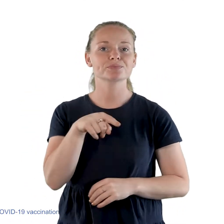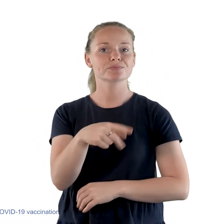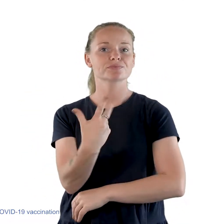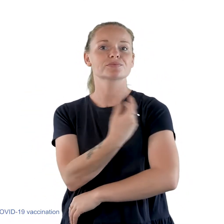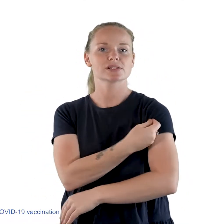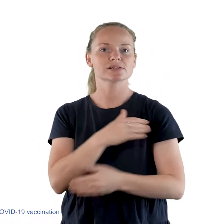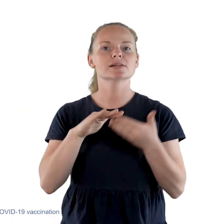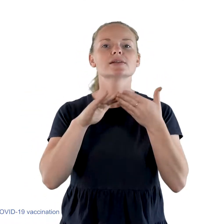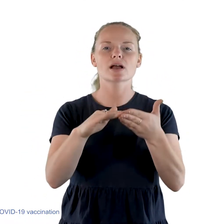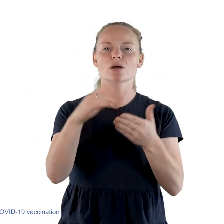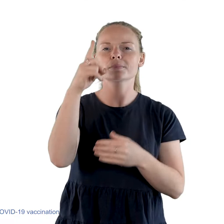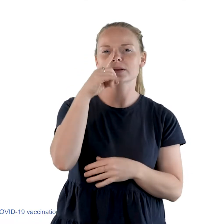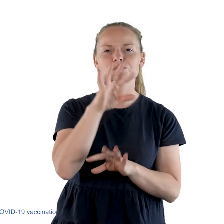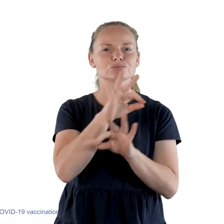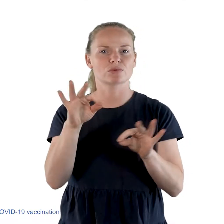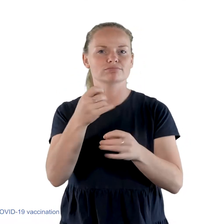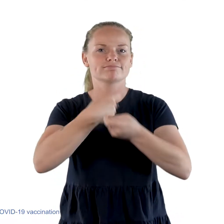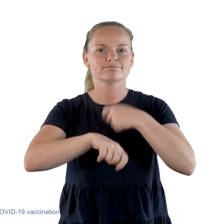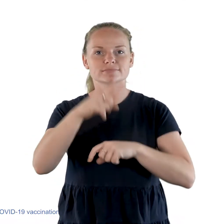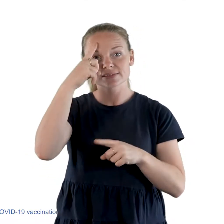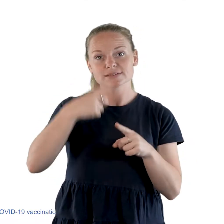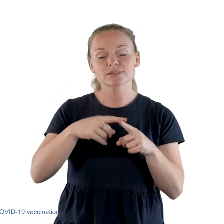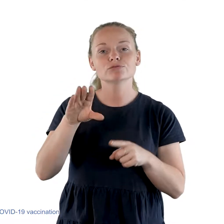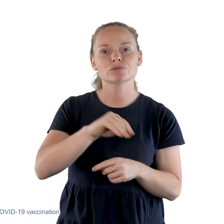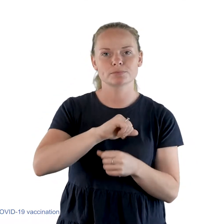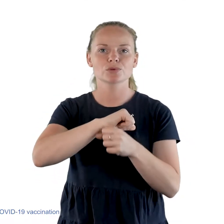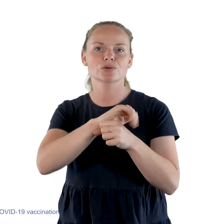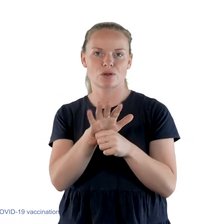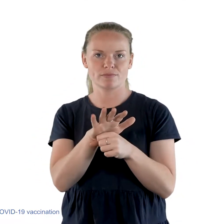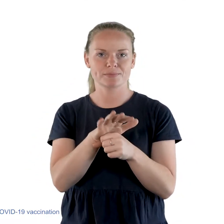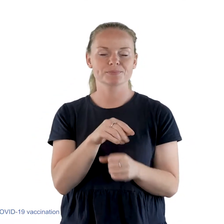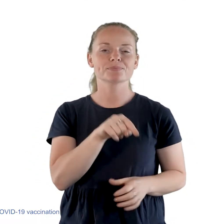This vaccine can prevent people from becoming ill from COVID-19.